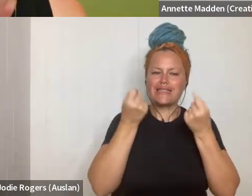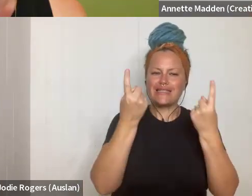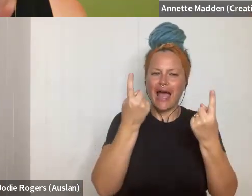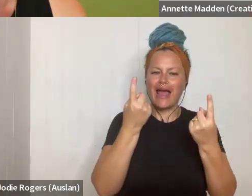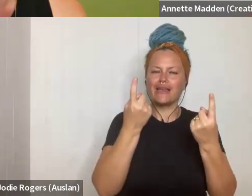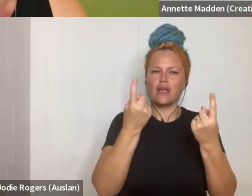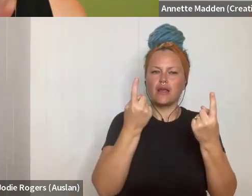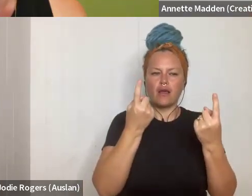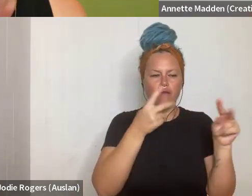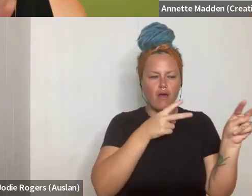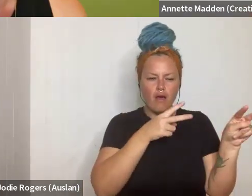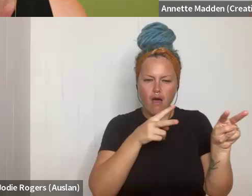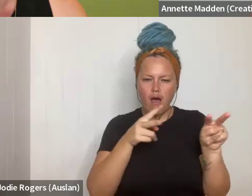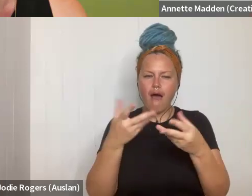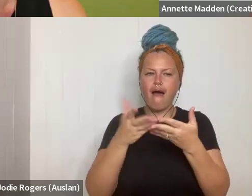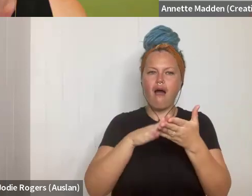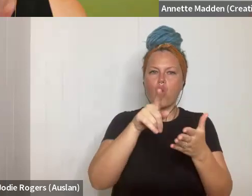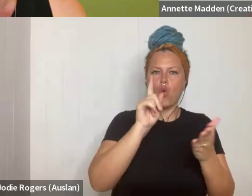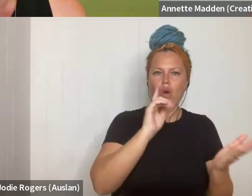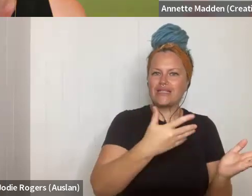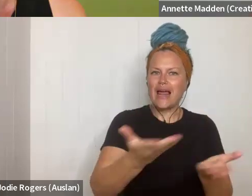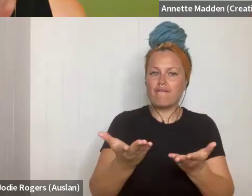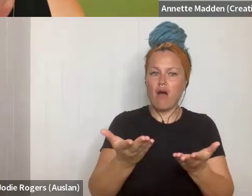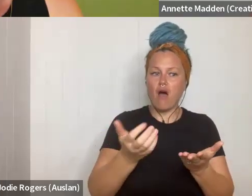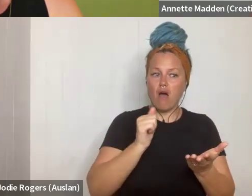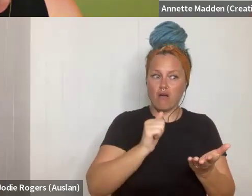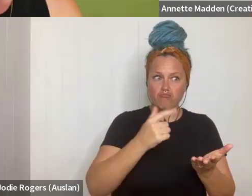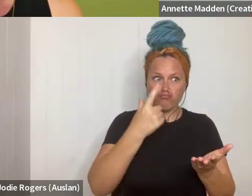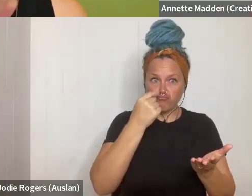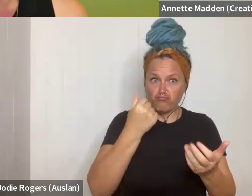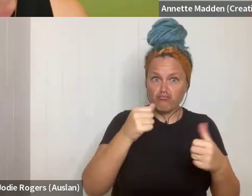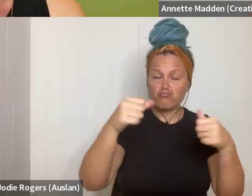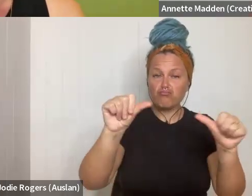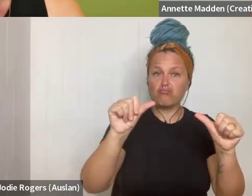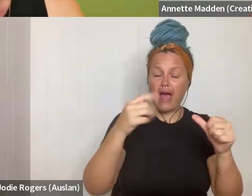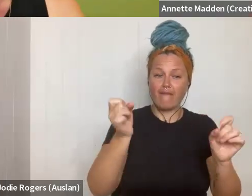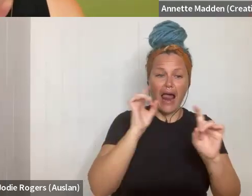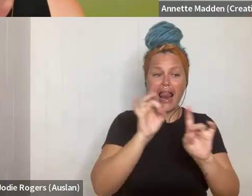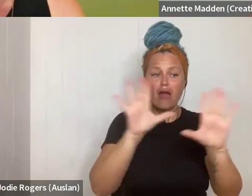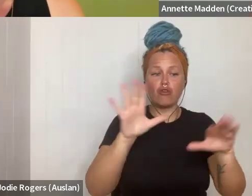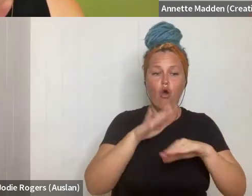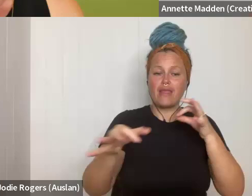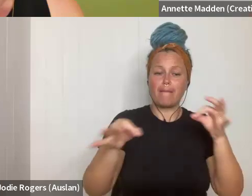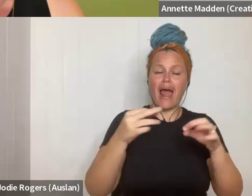to be placeholders, to be indicative of the type of activity, without necessarily knowing all of the artistic detail at this